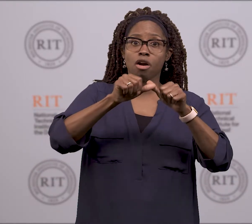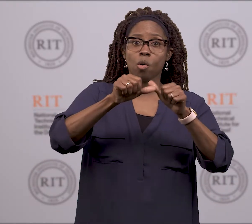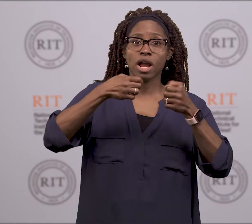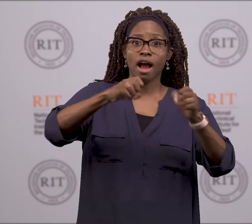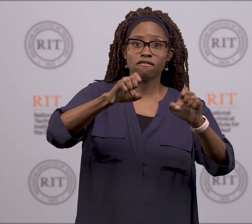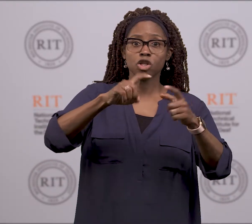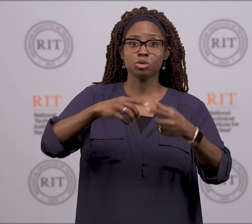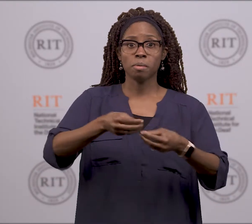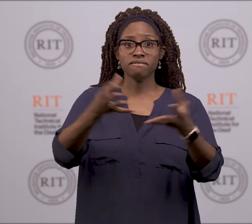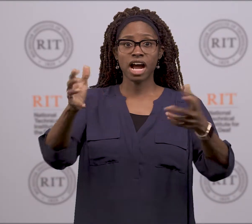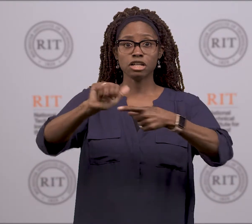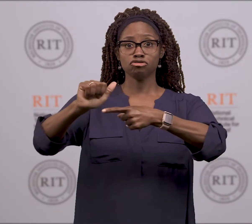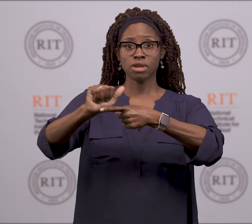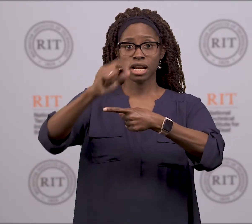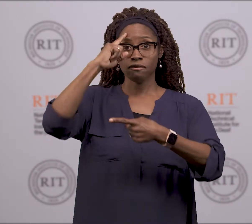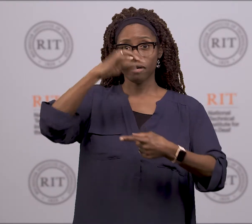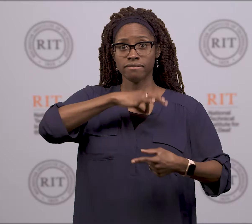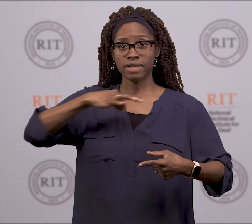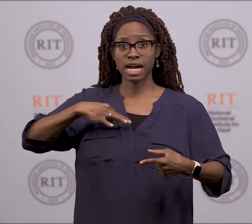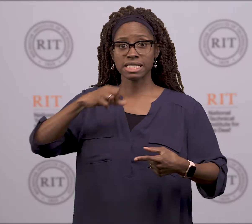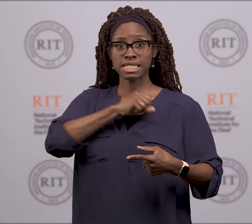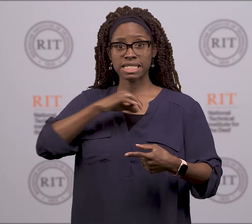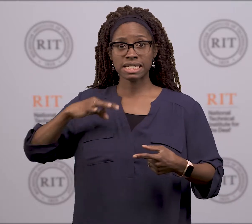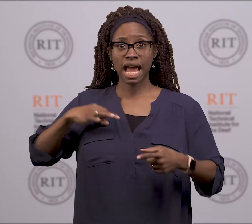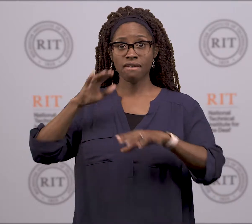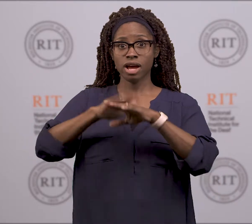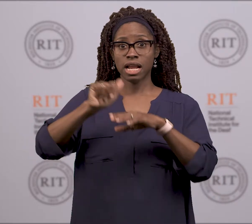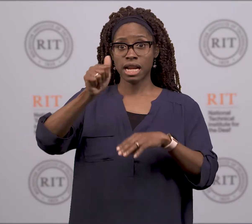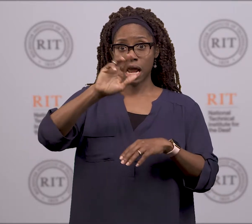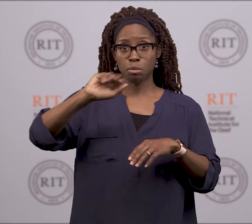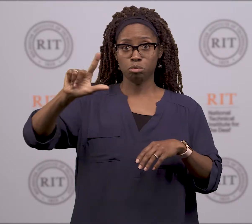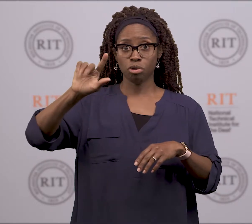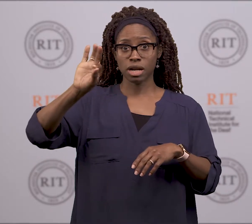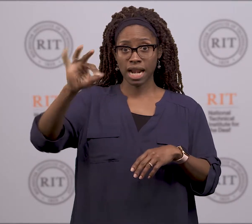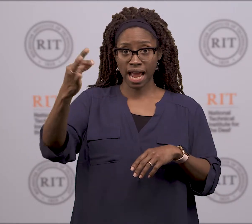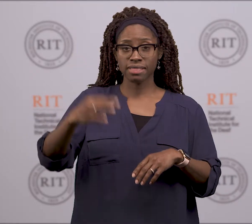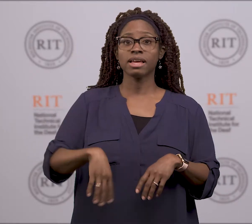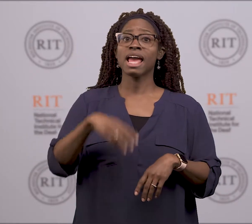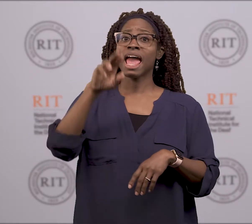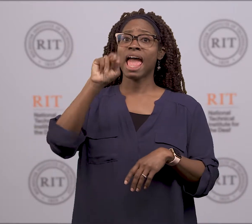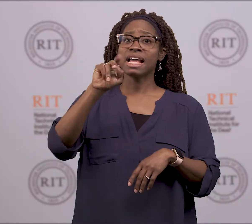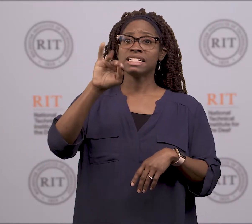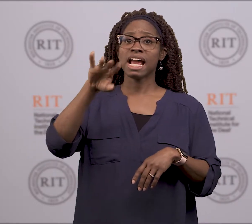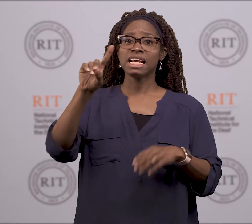As part of our on-going efforts to provide training for faculty and staff,